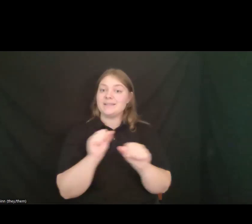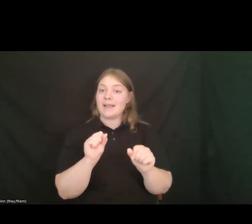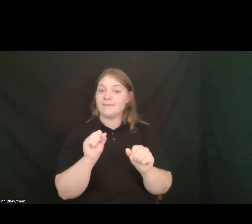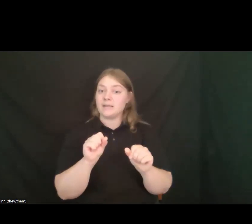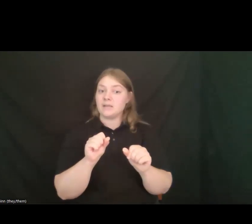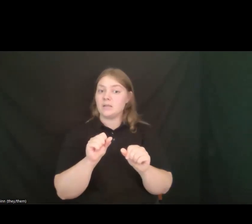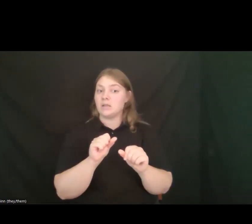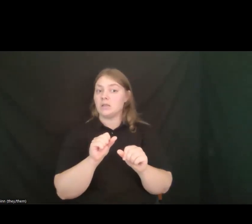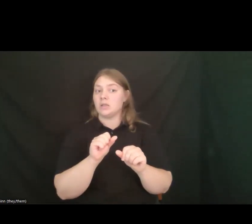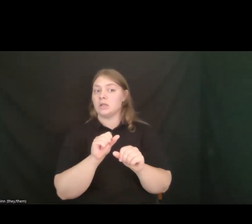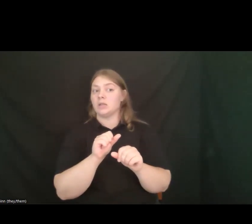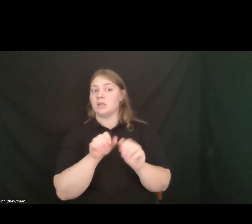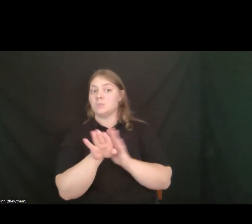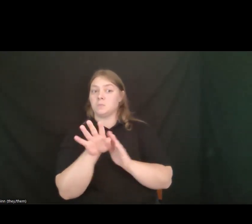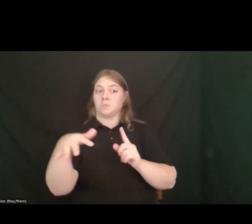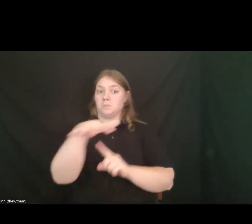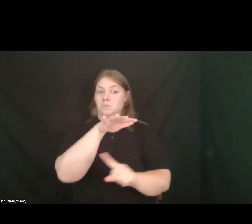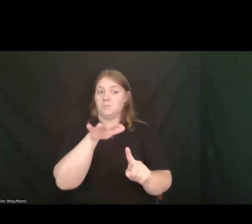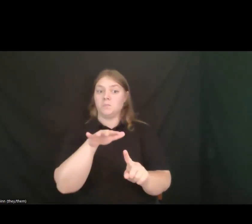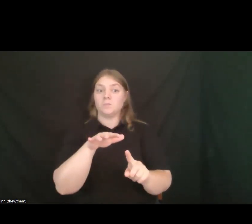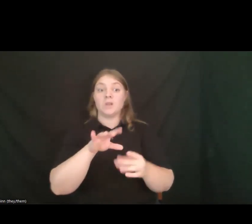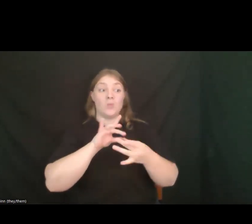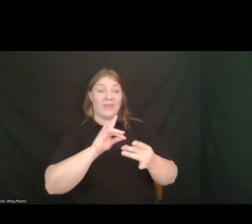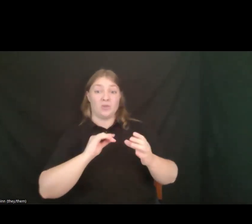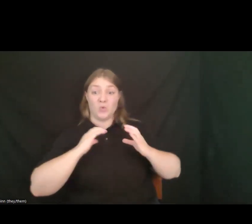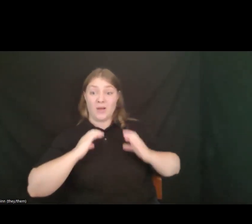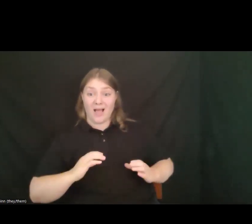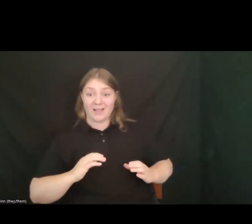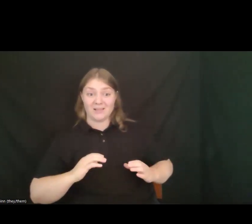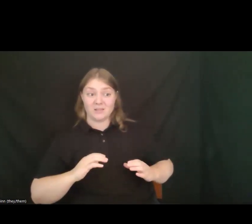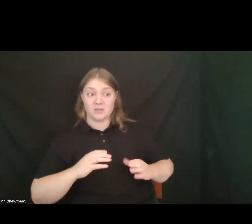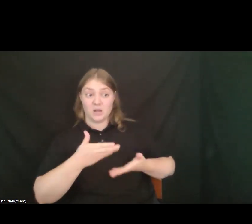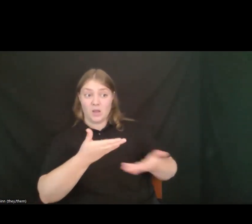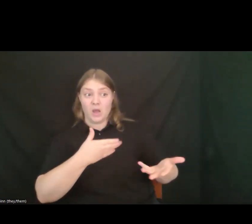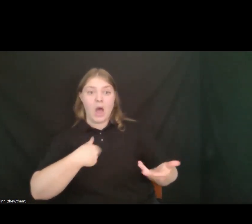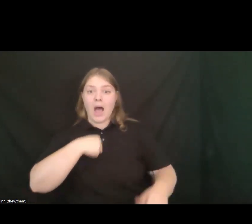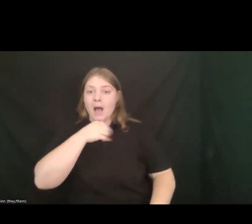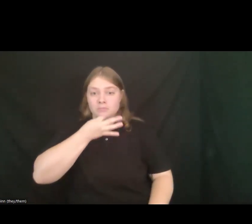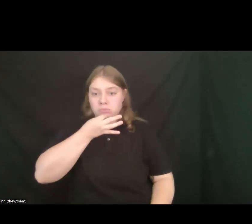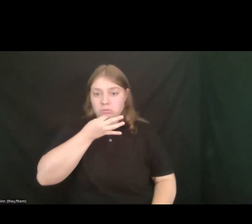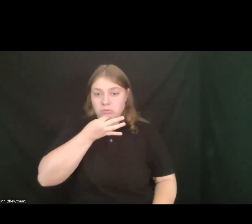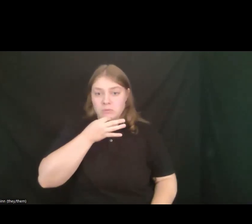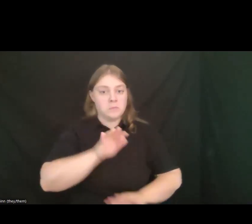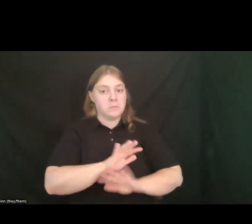comes to people my clients I am not the expert and actually reject that title or that thought around